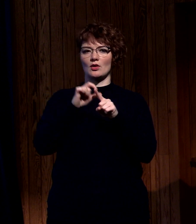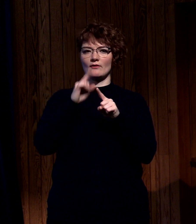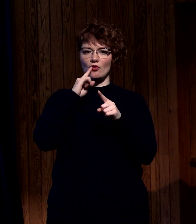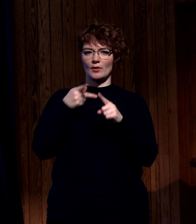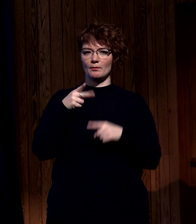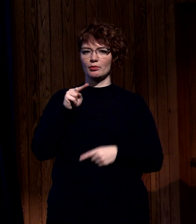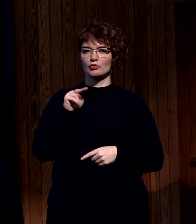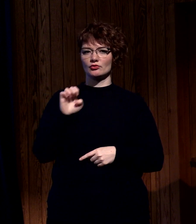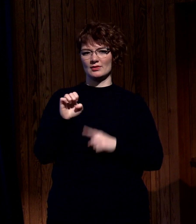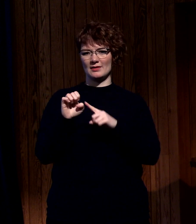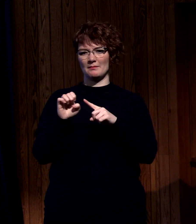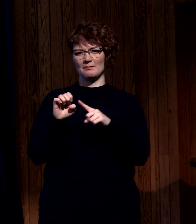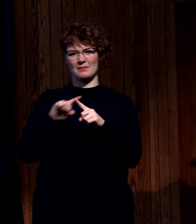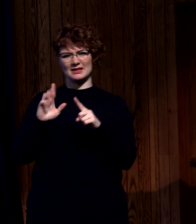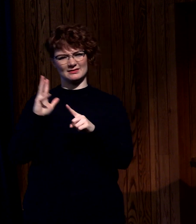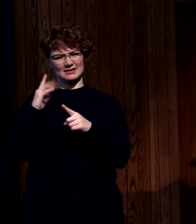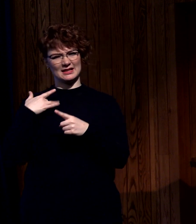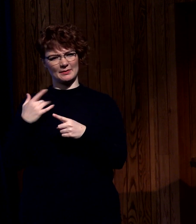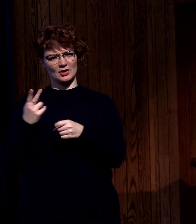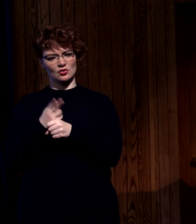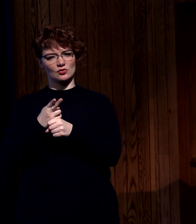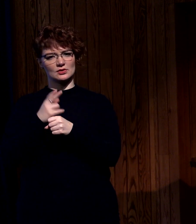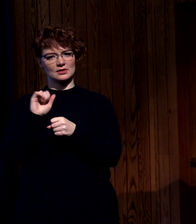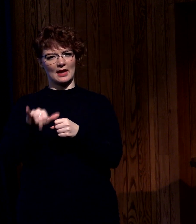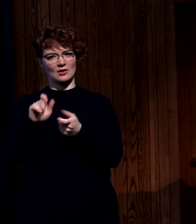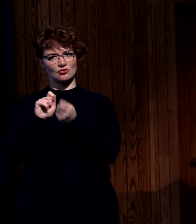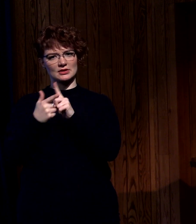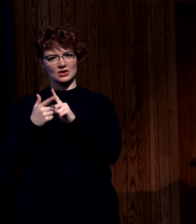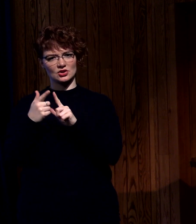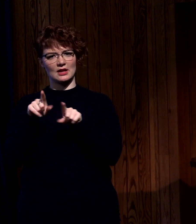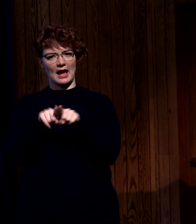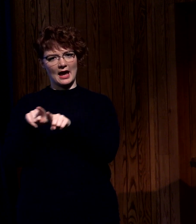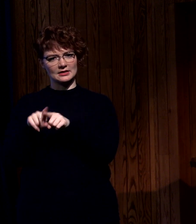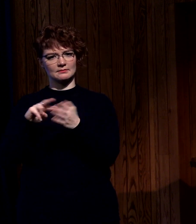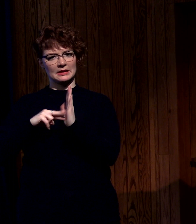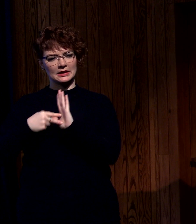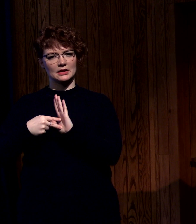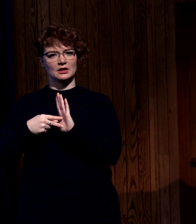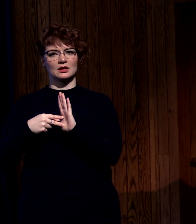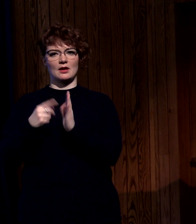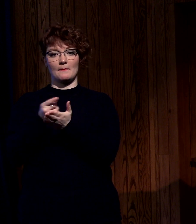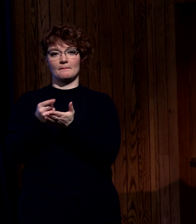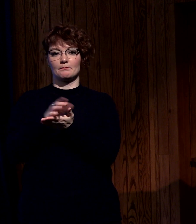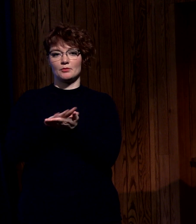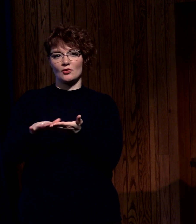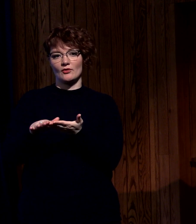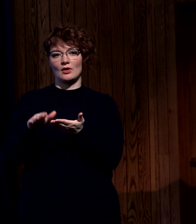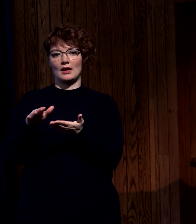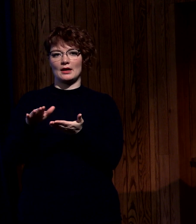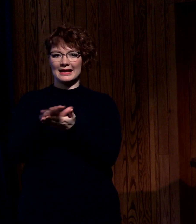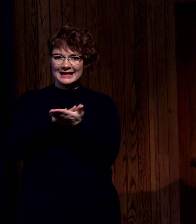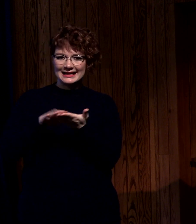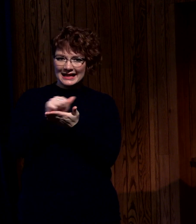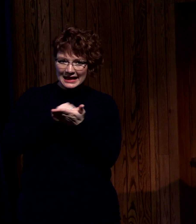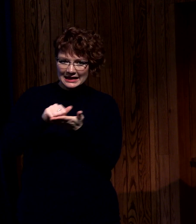defined as pruning. A more common way to translate this is actually to cleanse and to purify. And because of this, it